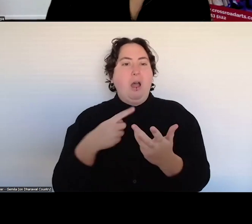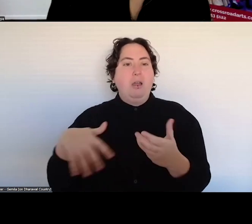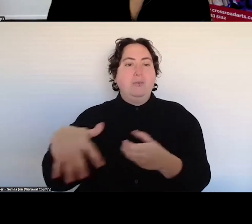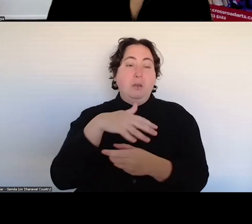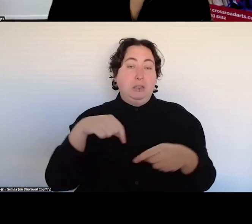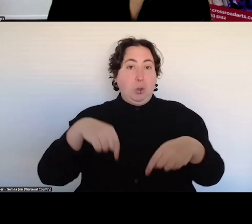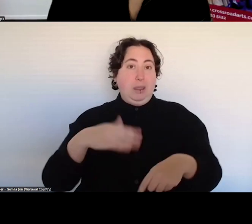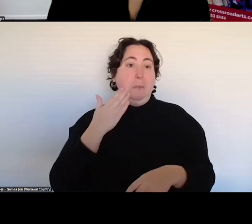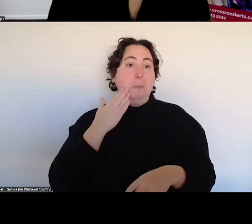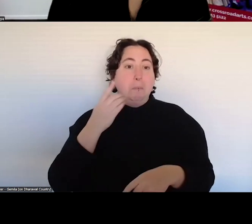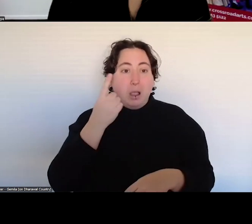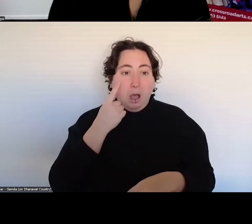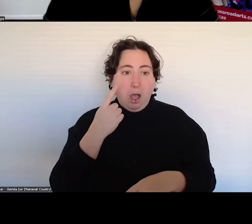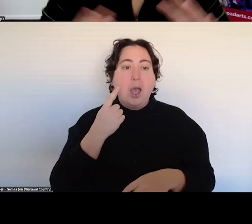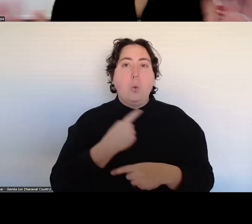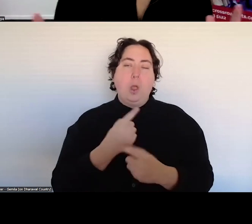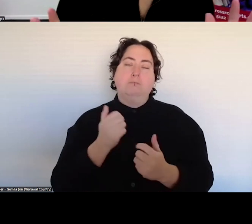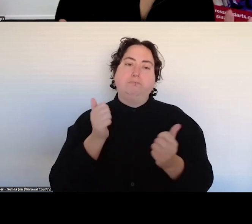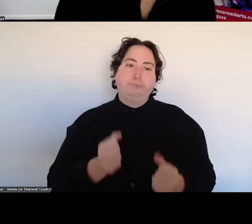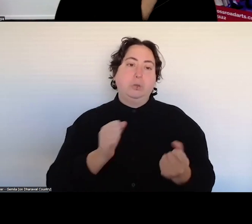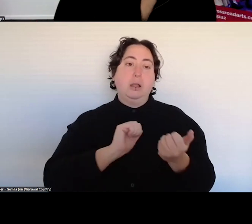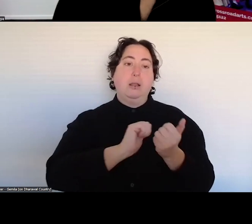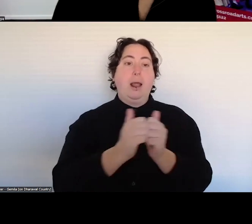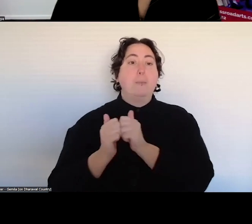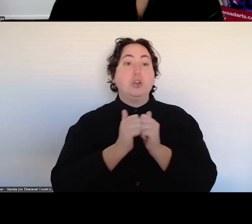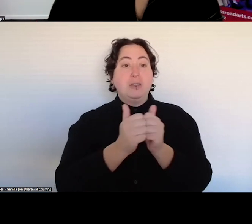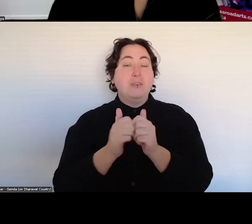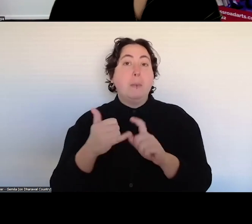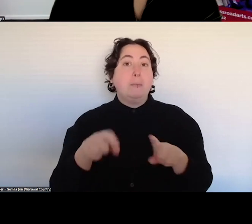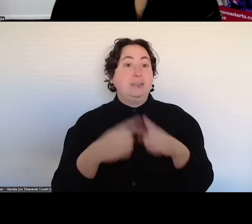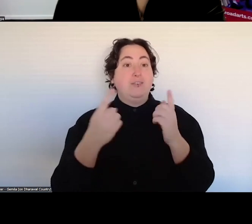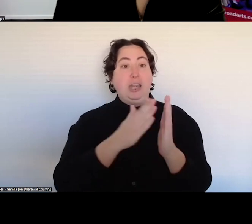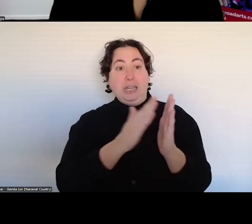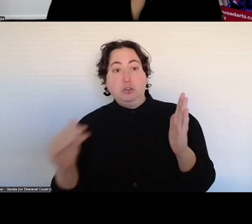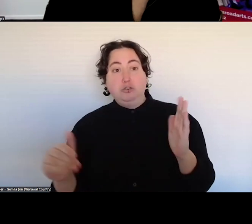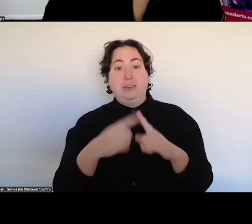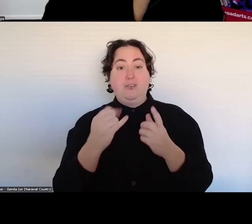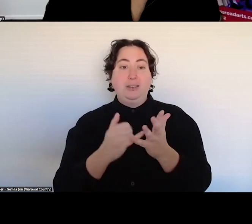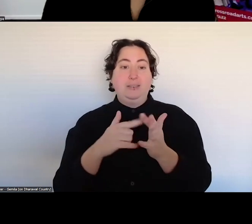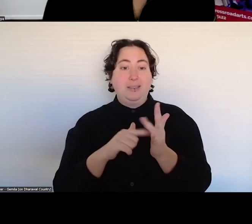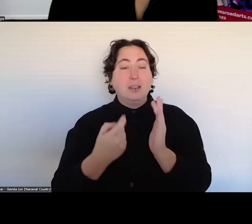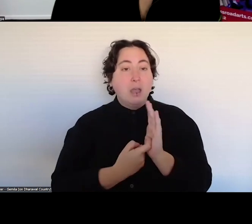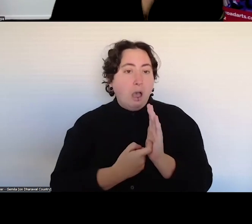particularly we are very collaborative even if not from the same sectors. We want to make sure